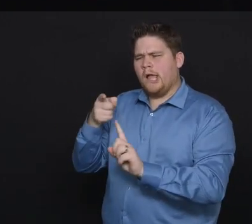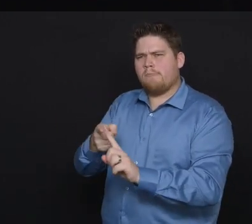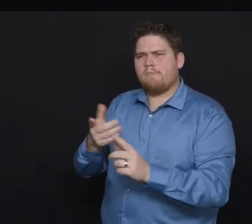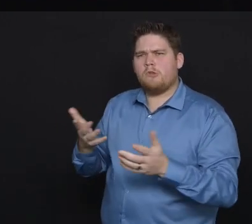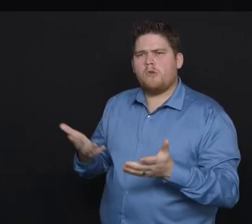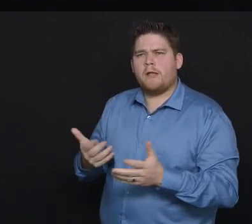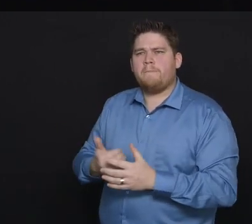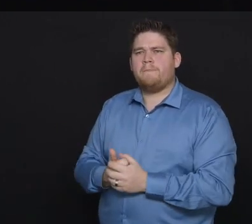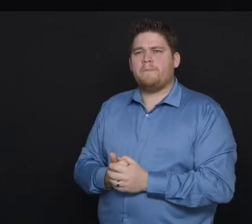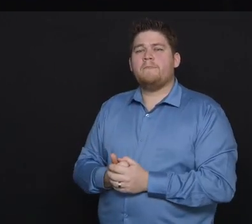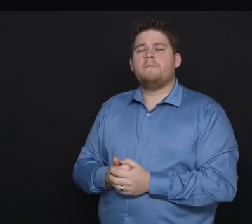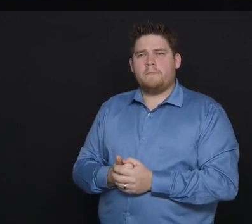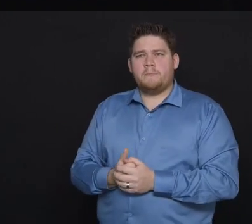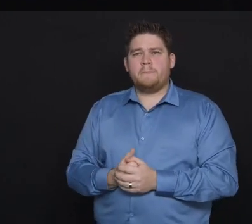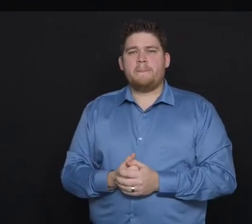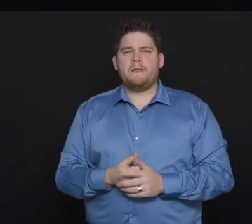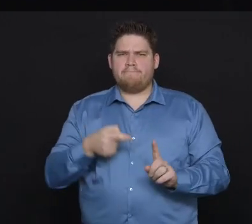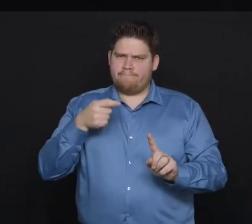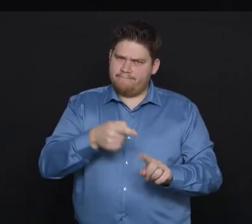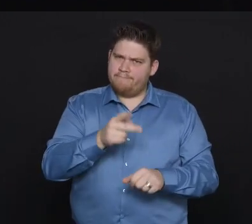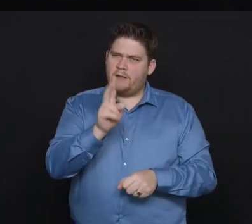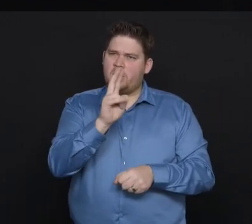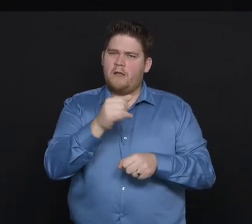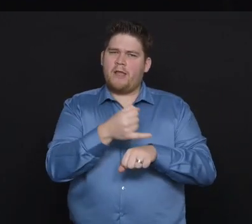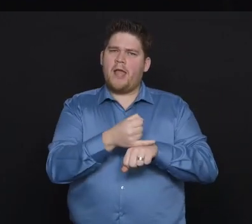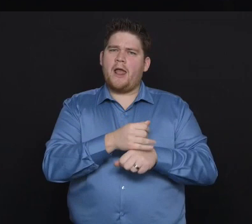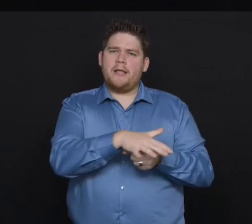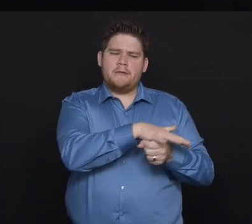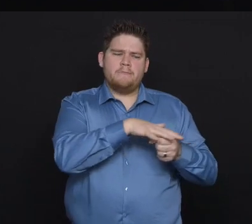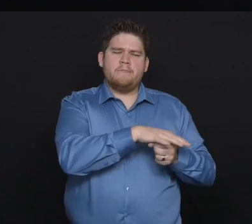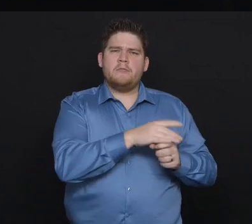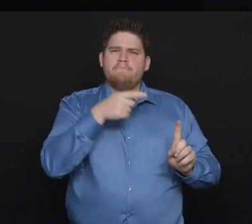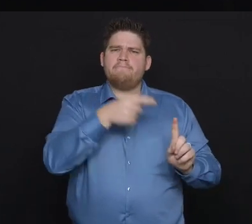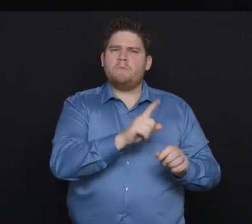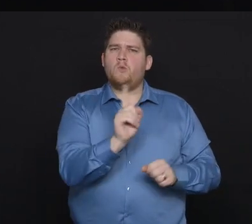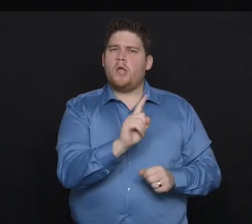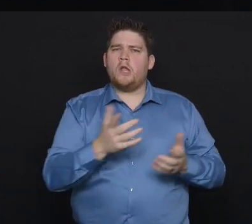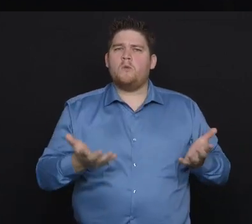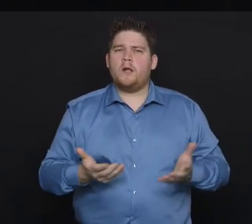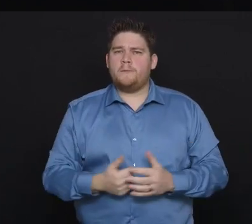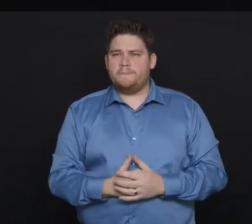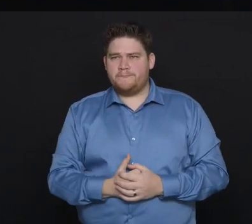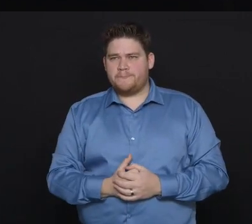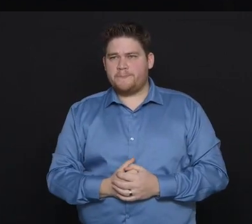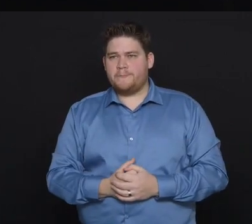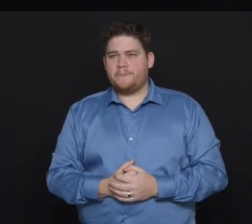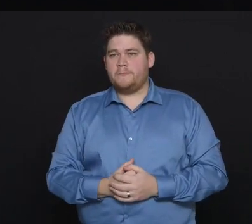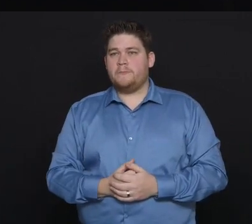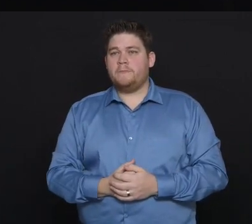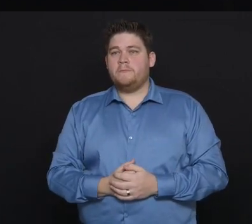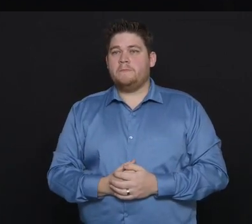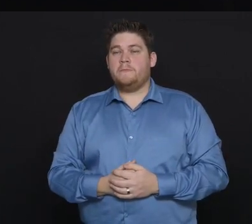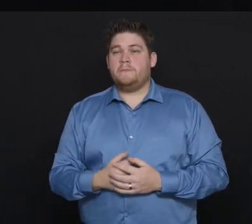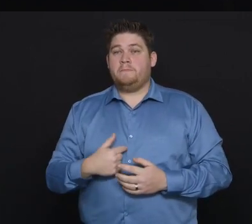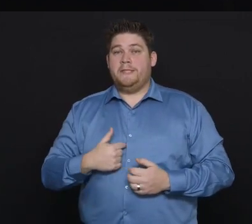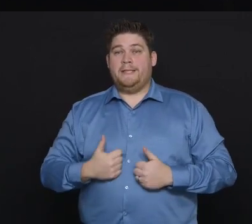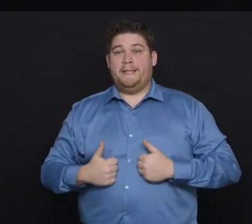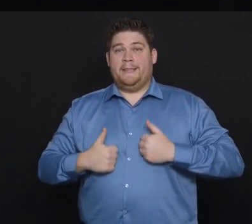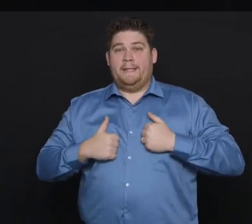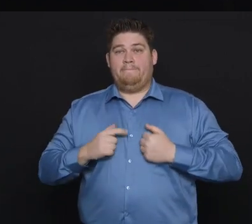Island, and having said that, in an area with so many remote communities that will obviously rely a lot on transportation.